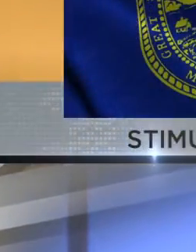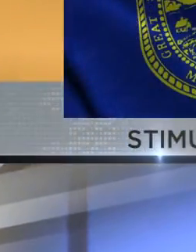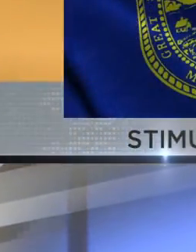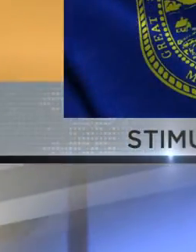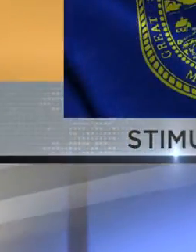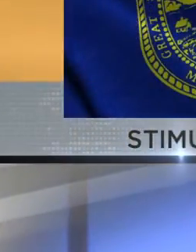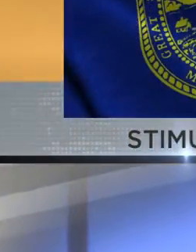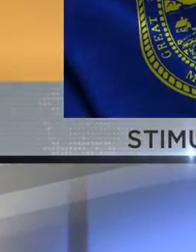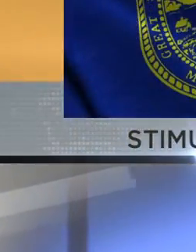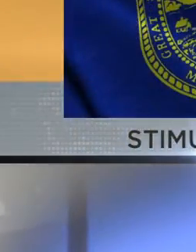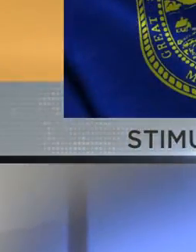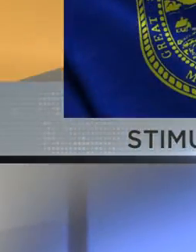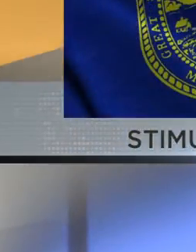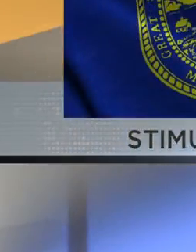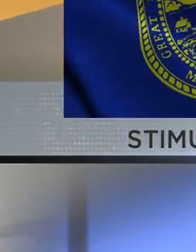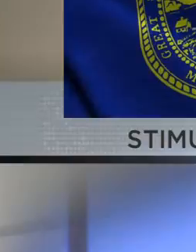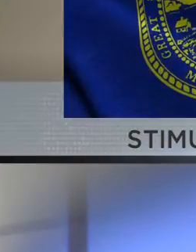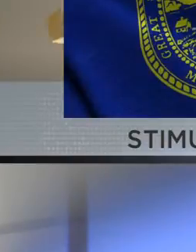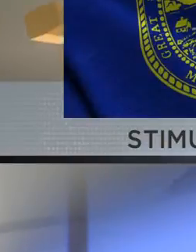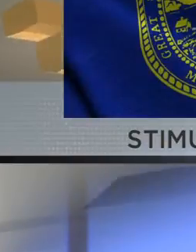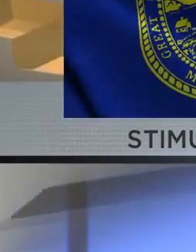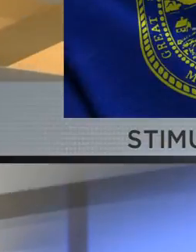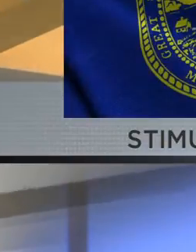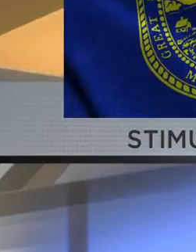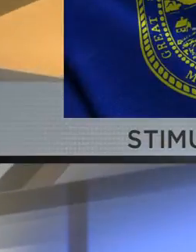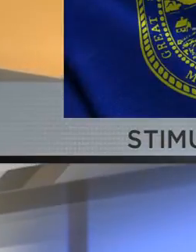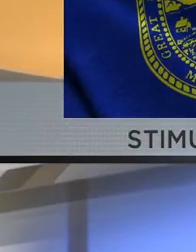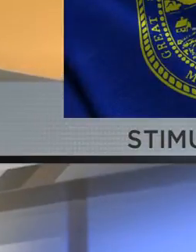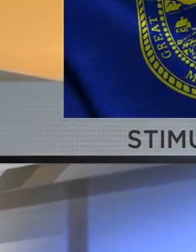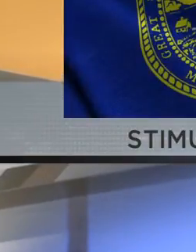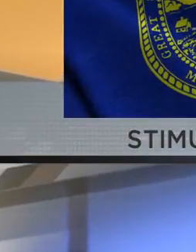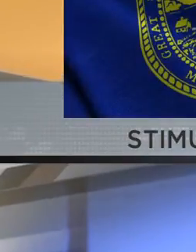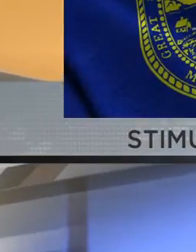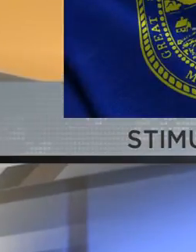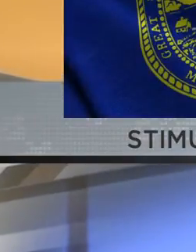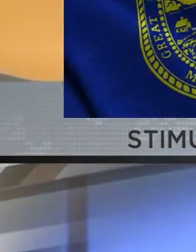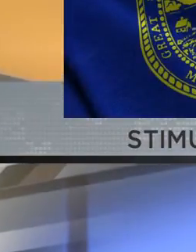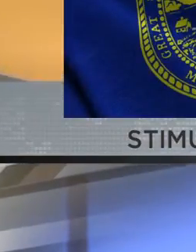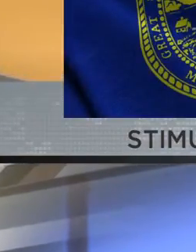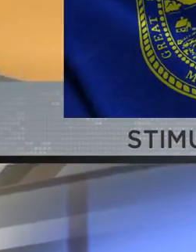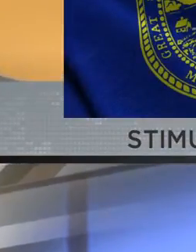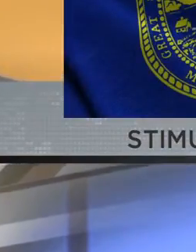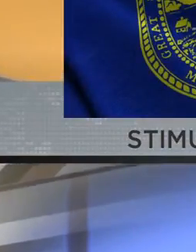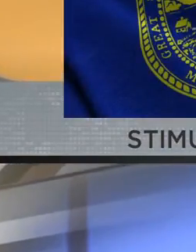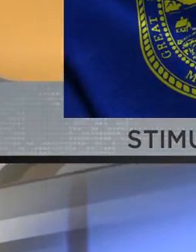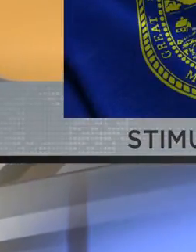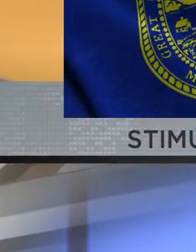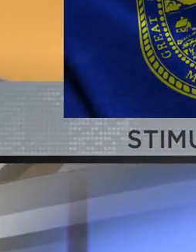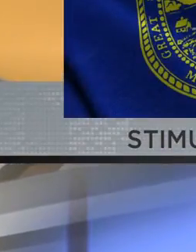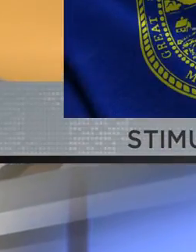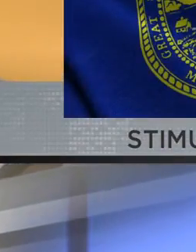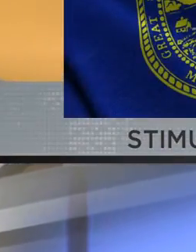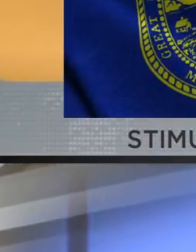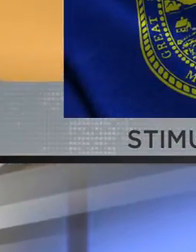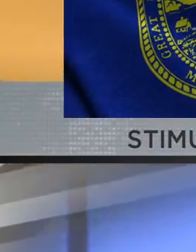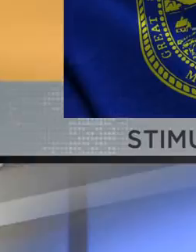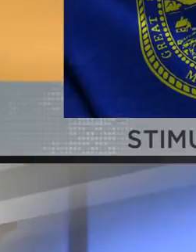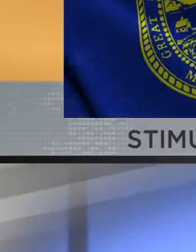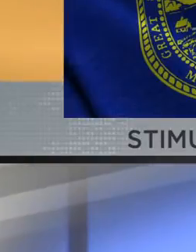SAYS THE NEARLY 2 TRILLION DOLLAR STIMULUS PACKAGE BEING WORKED ON BY THE HOUSE OF REPRESENTATIV ES COULD BE DETRIMENTAL TO STATES LIKE NEBRASKA AND